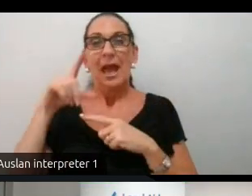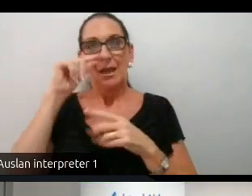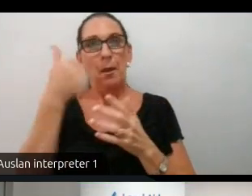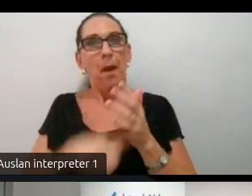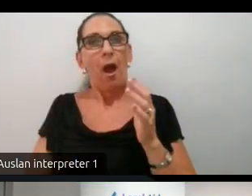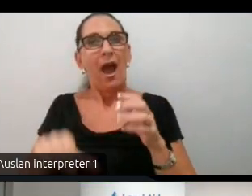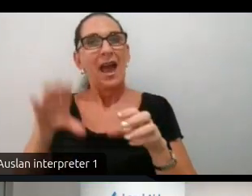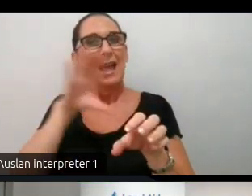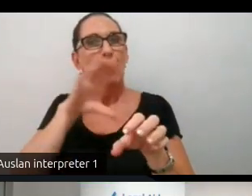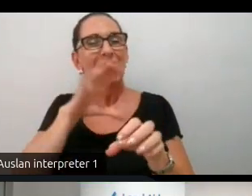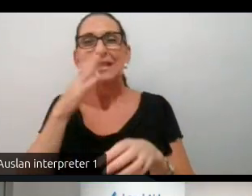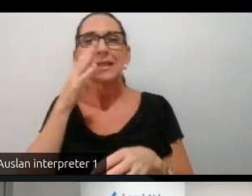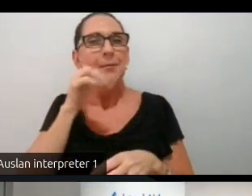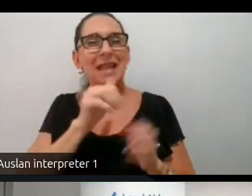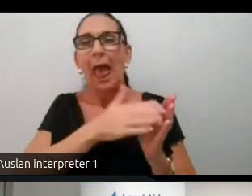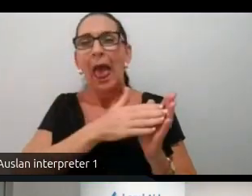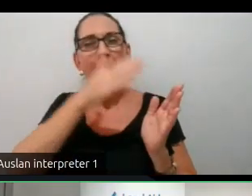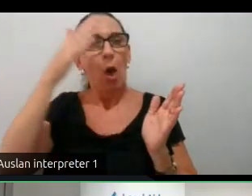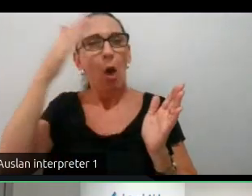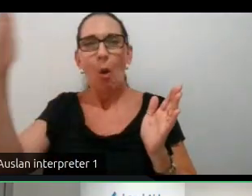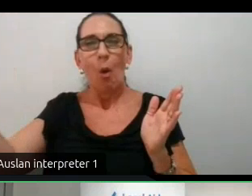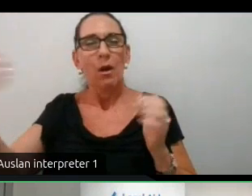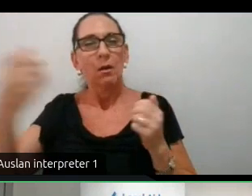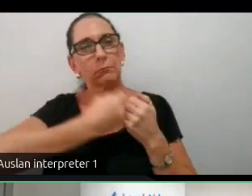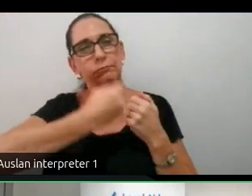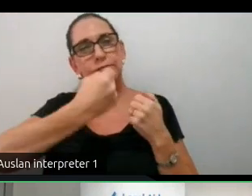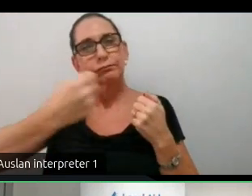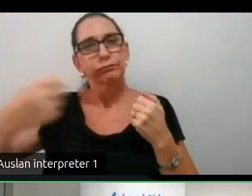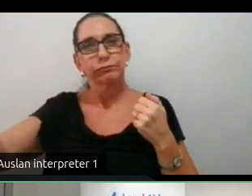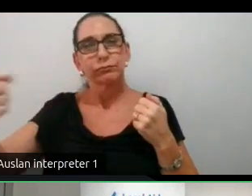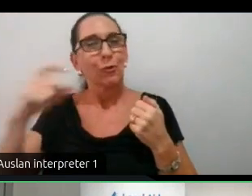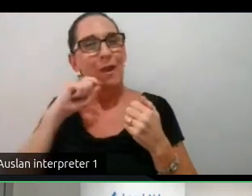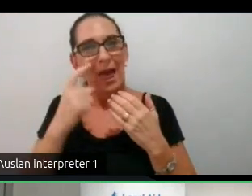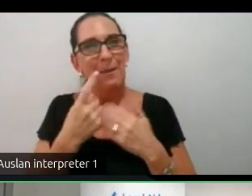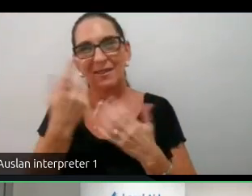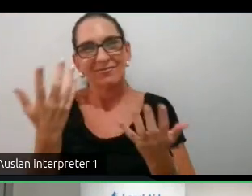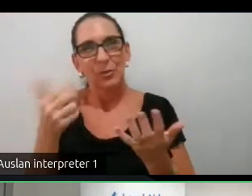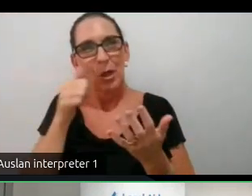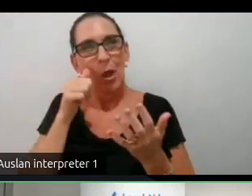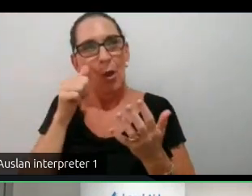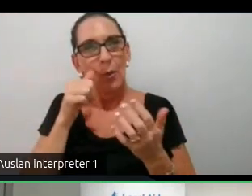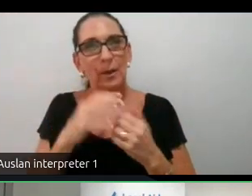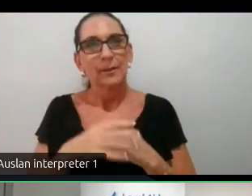it's going to take because you know it's going to take a while. That's the reality. Yeah. And I